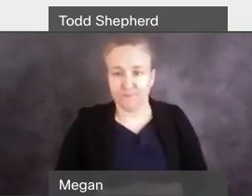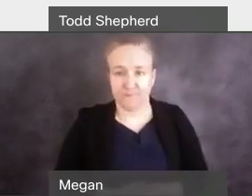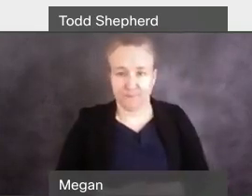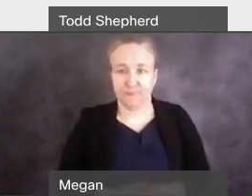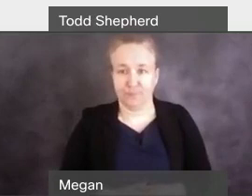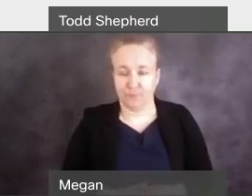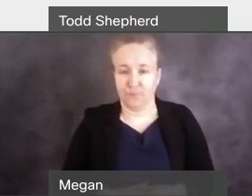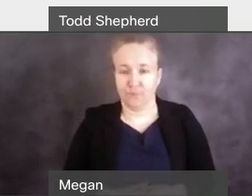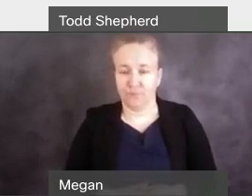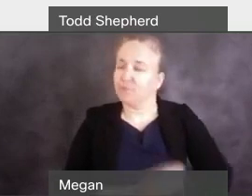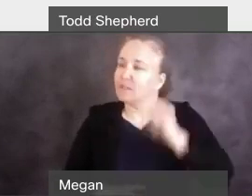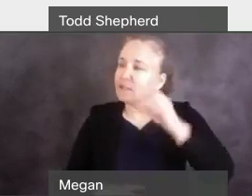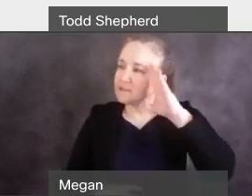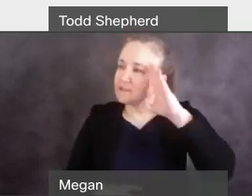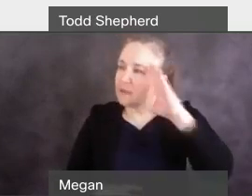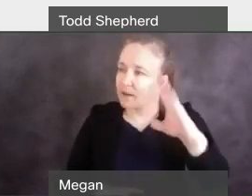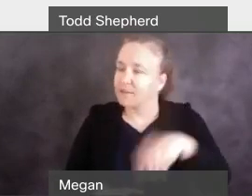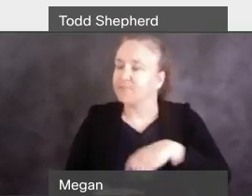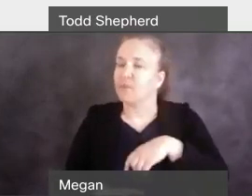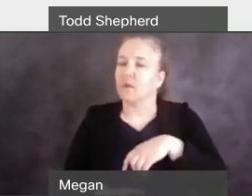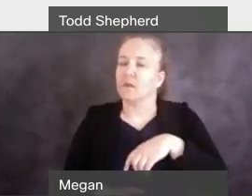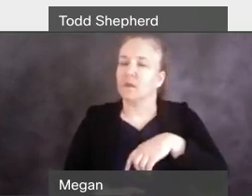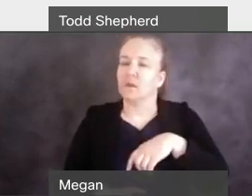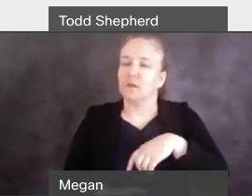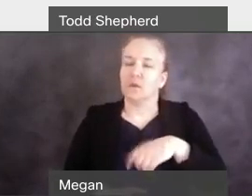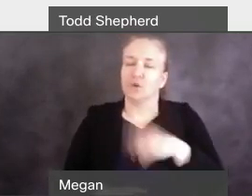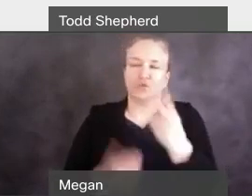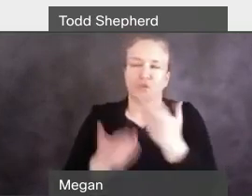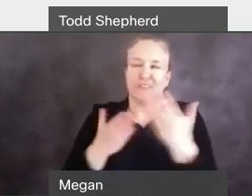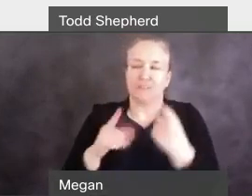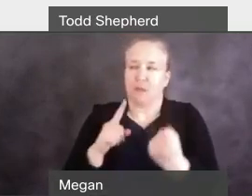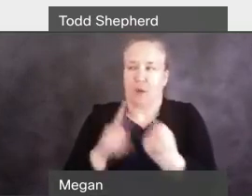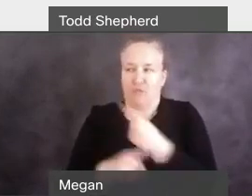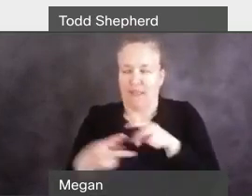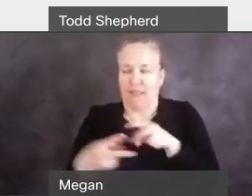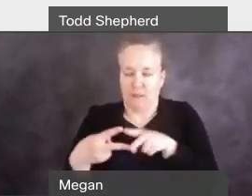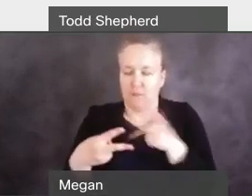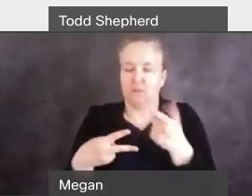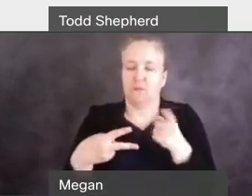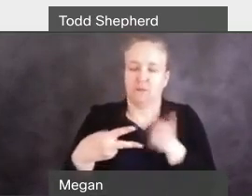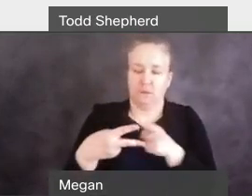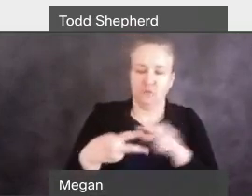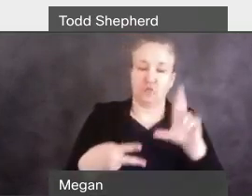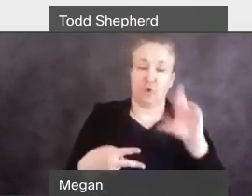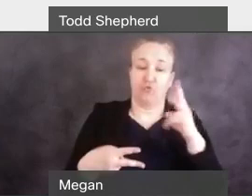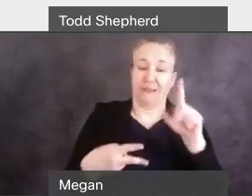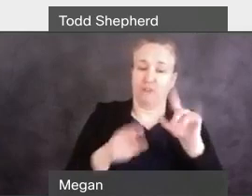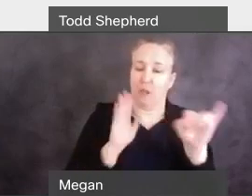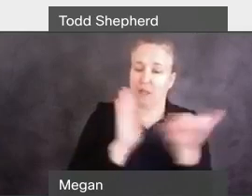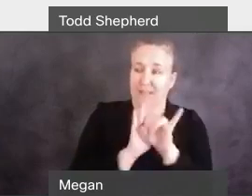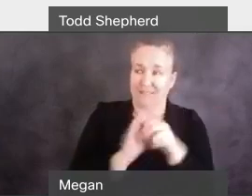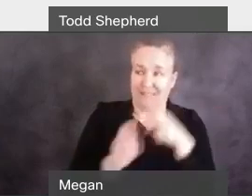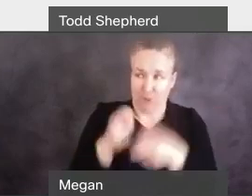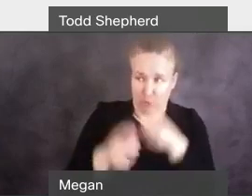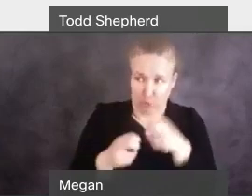[Reporter] Yes. Hi. Just two unrelated things. Aside from the racial identification issues, you think you